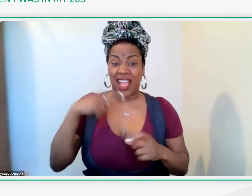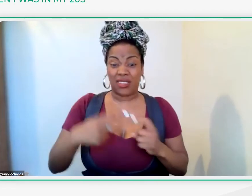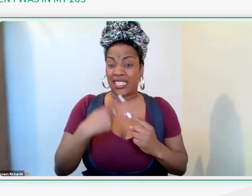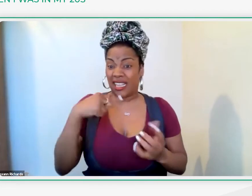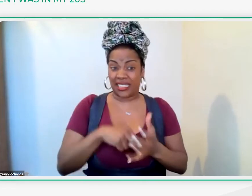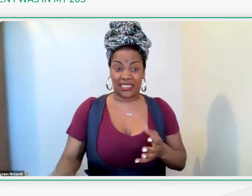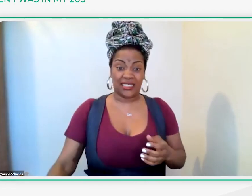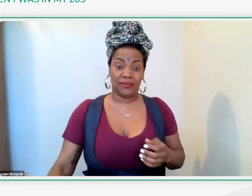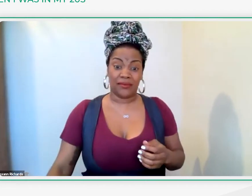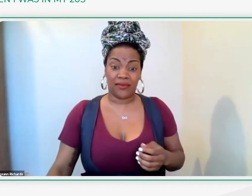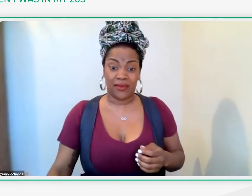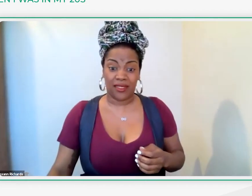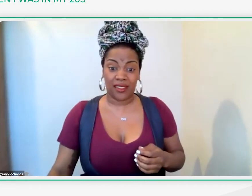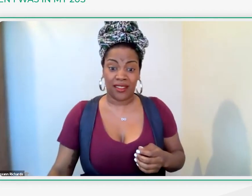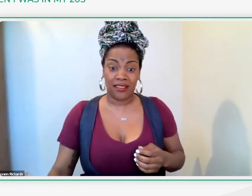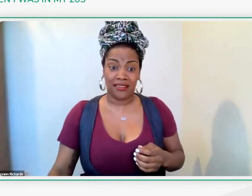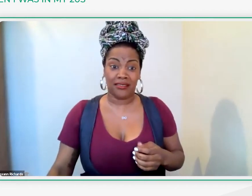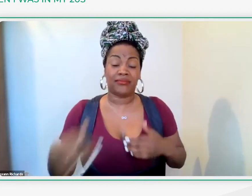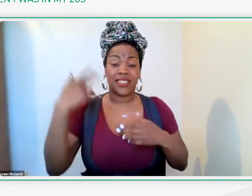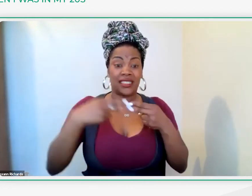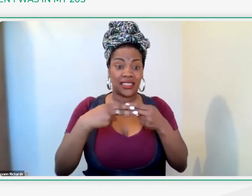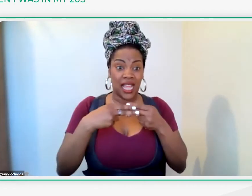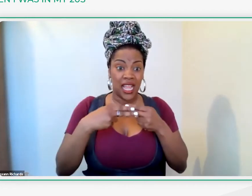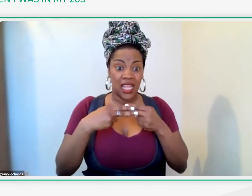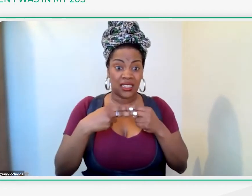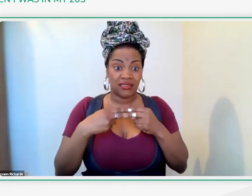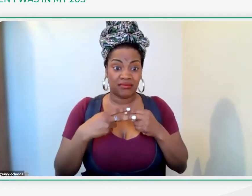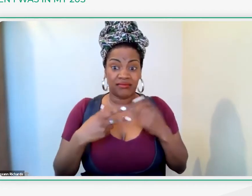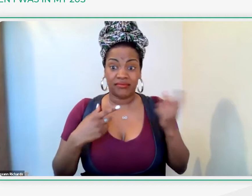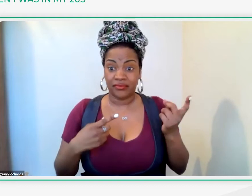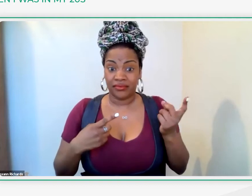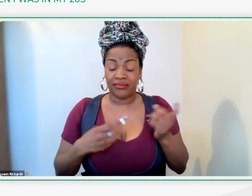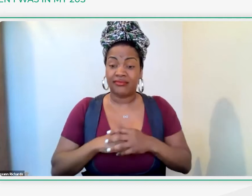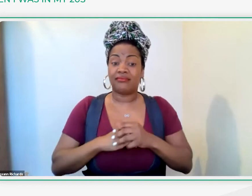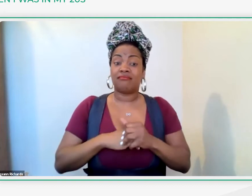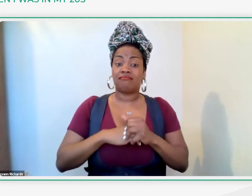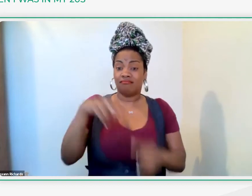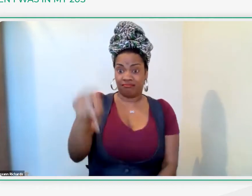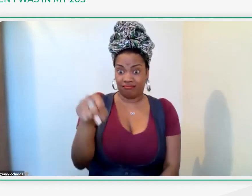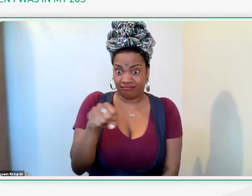Some people said . . . let's see, next slide. Yes.